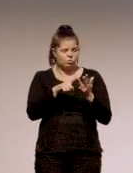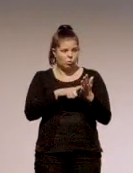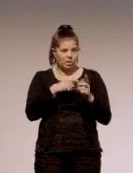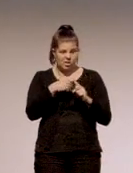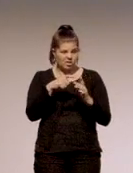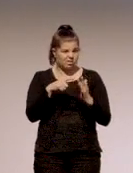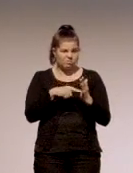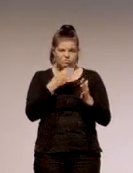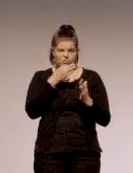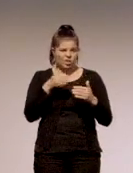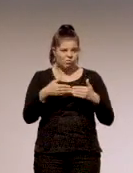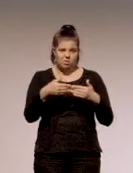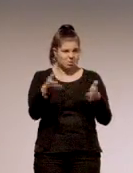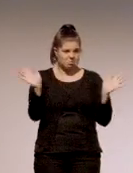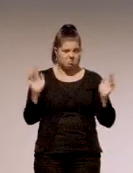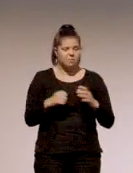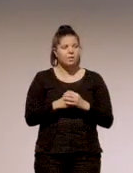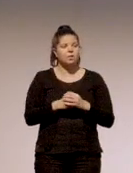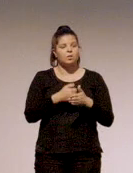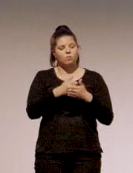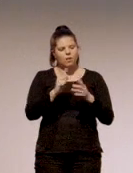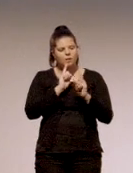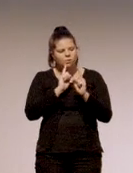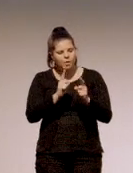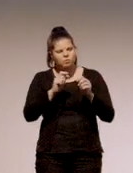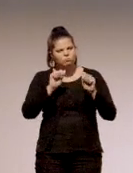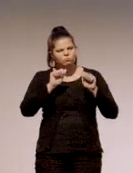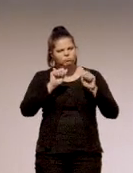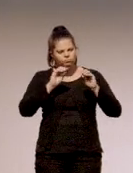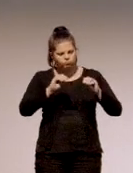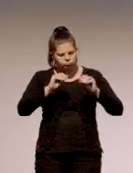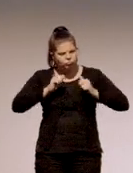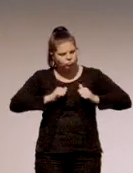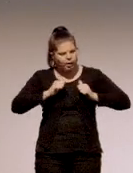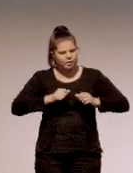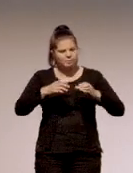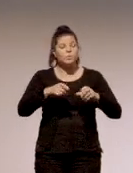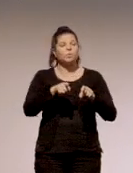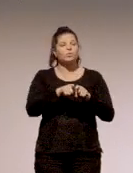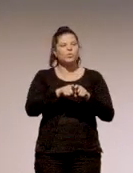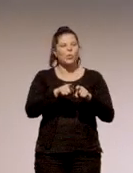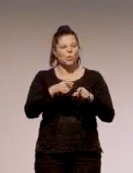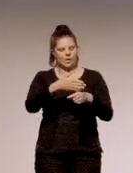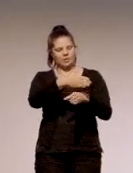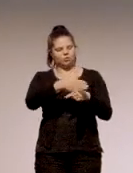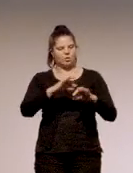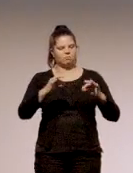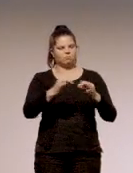Regular information and training sessions and also industry briefings. Government in South Australia is one of the largest customers